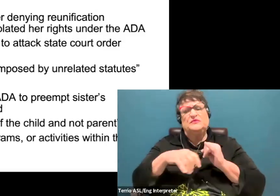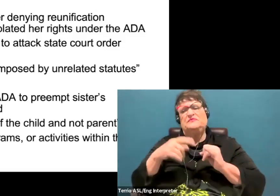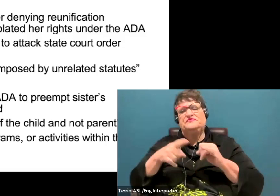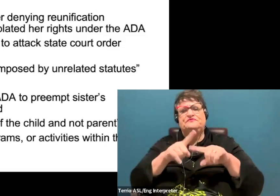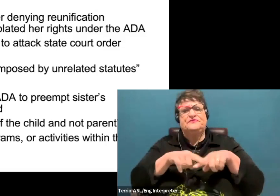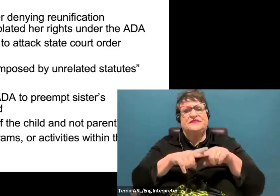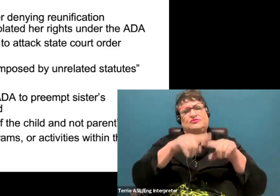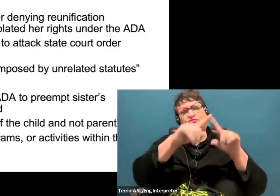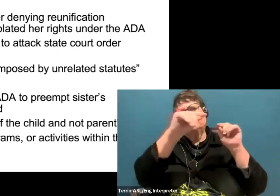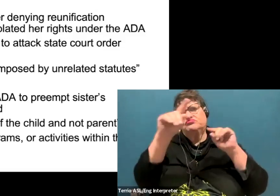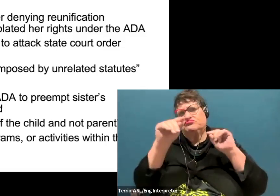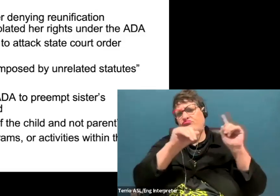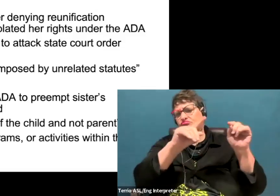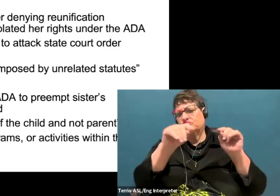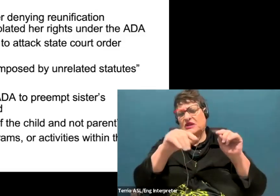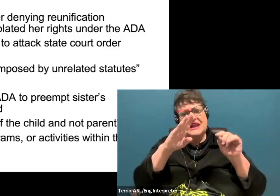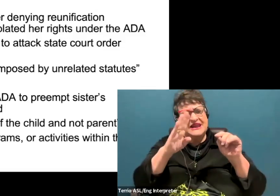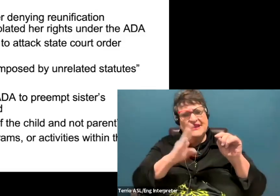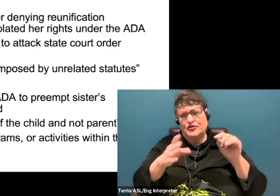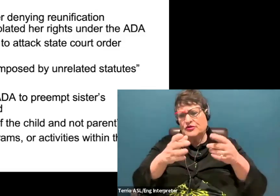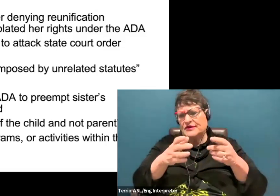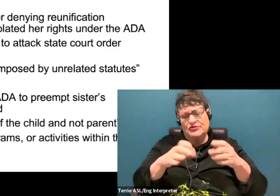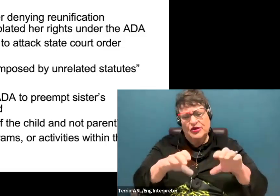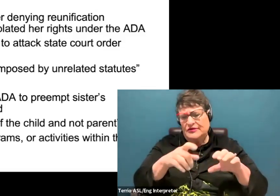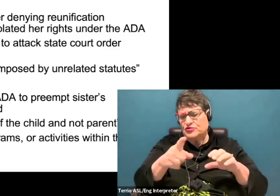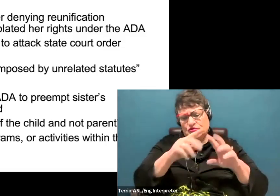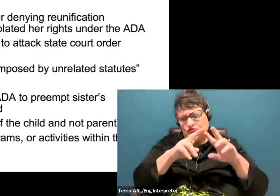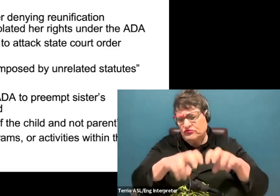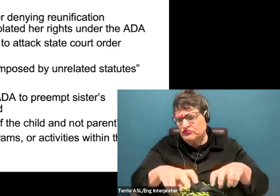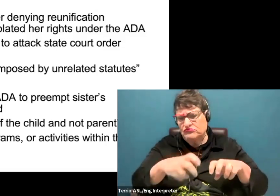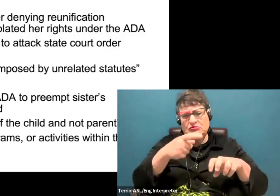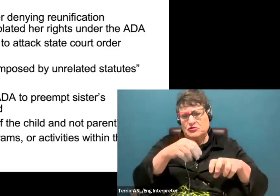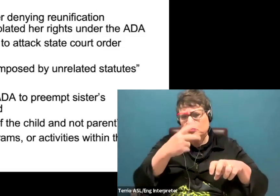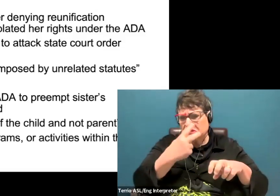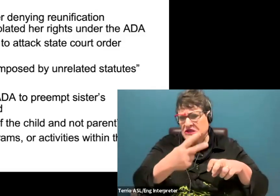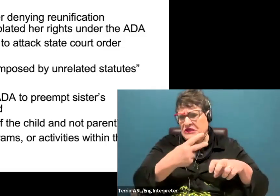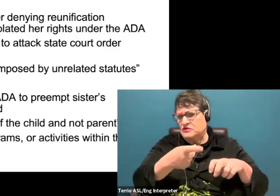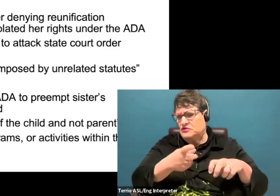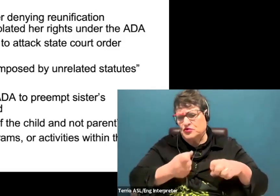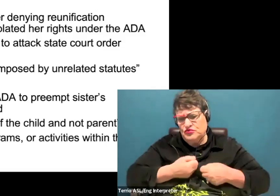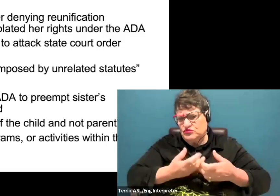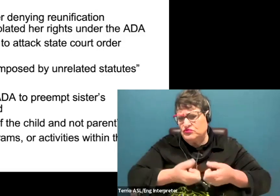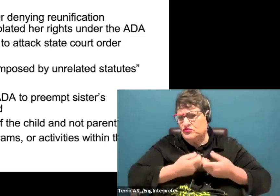They never even gave her a chance to really talk about what was happening for her. The Court of Appeal